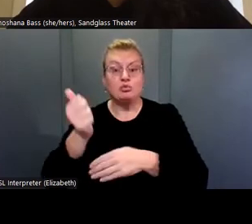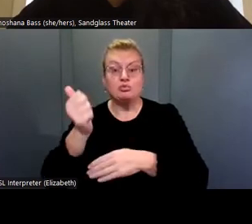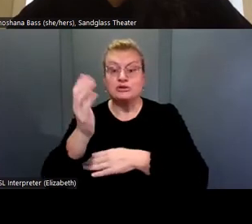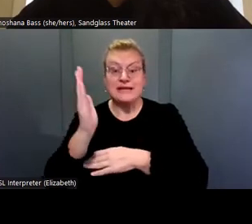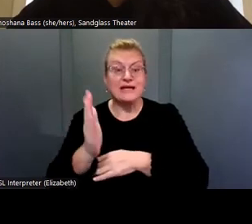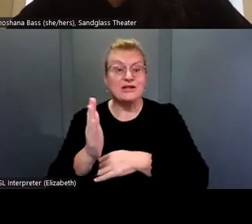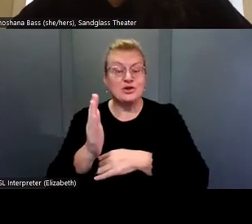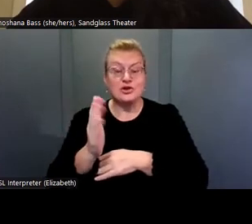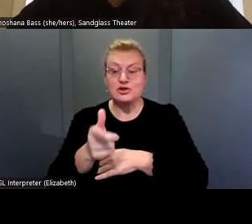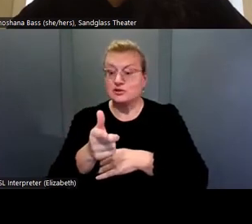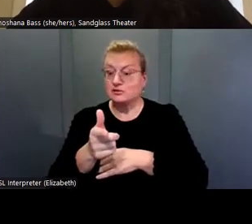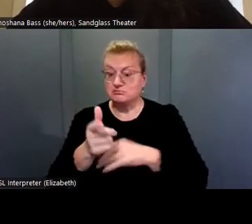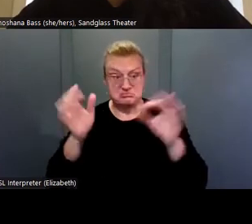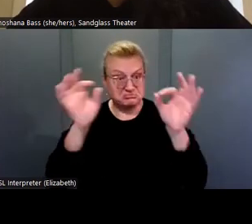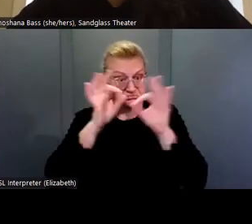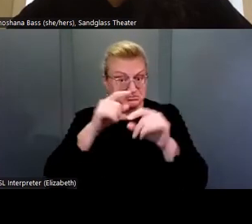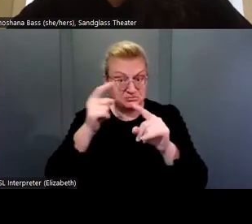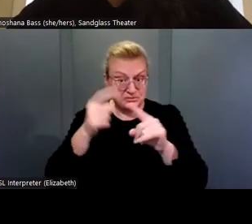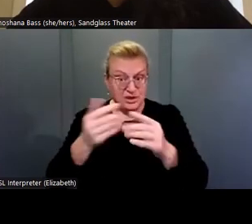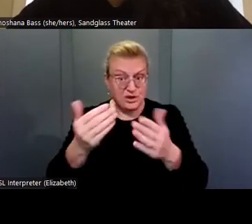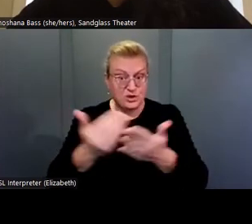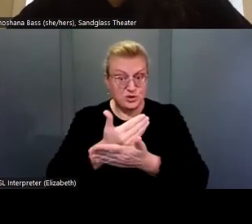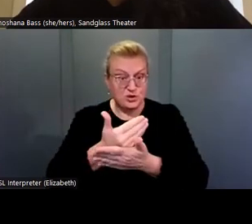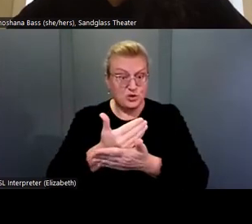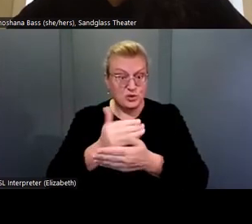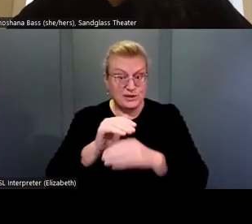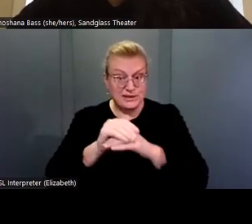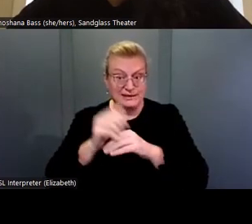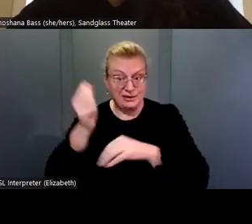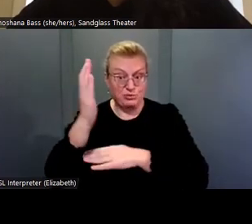if you don't know about New England Presenters, find me or talk to me.